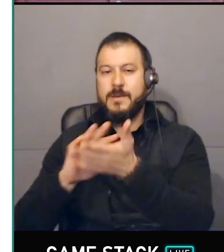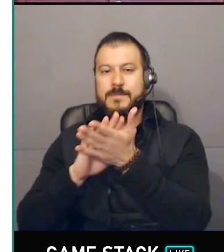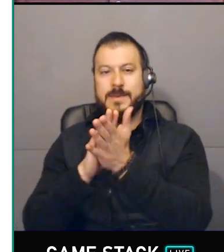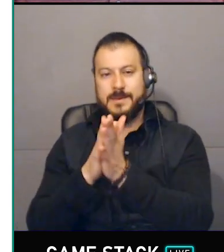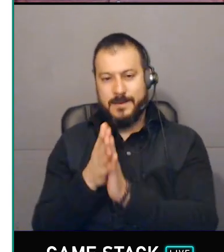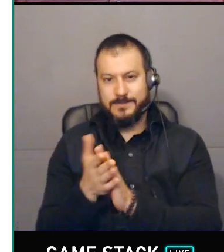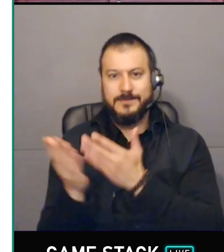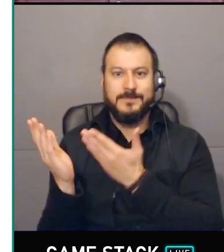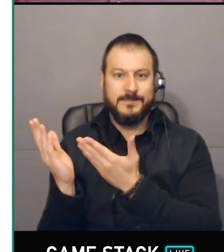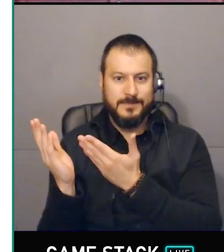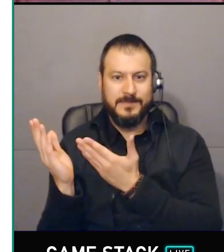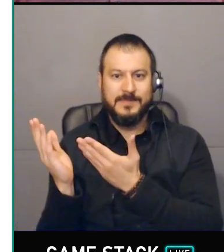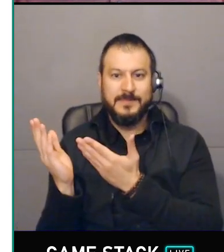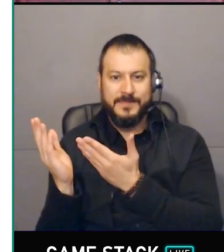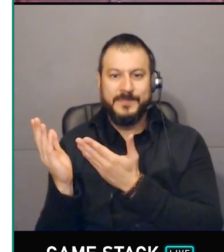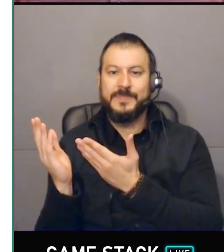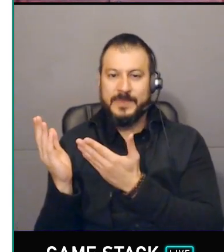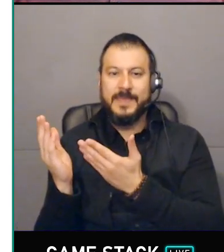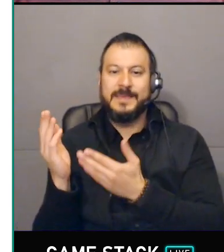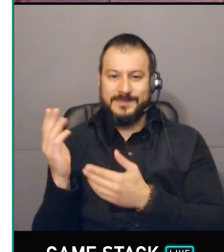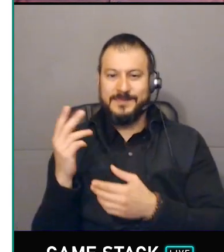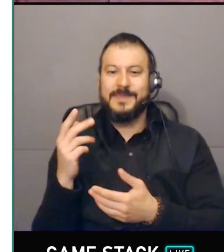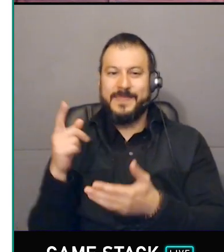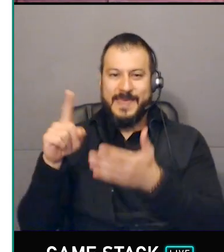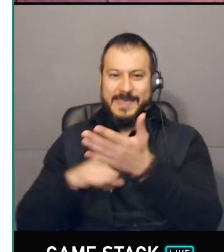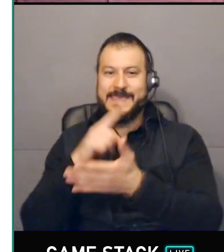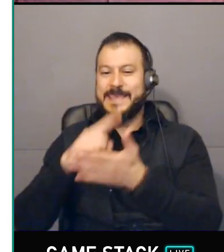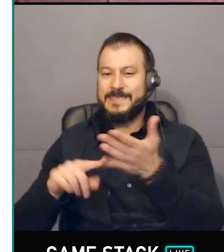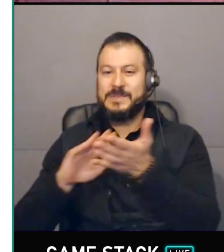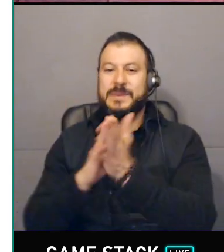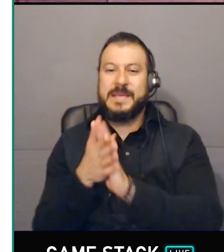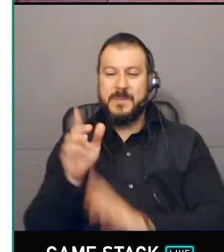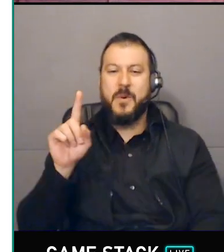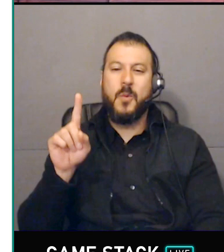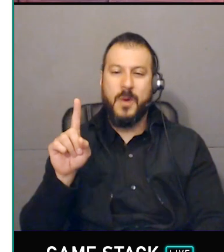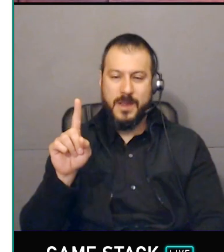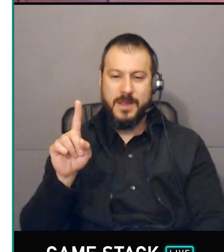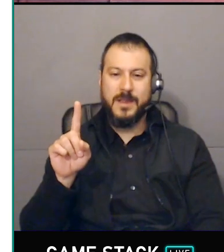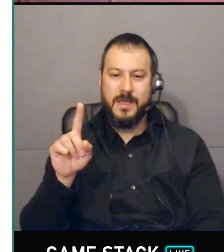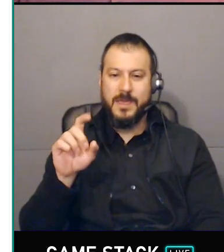it turns into this thing here. And of course these guys cancel into a one and